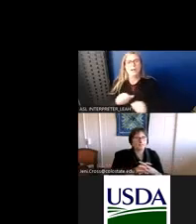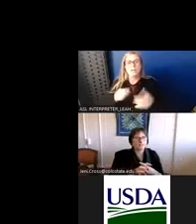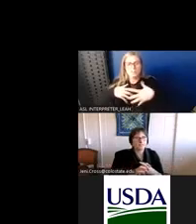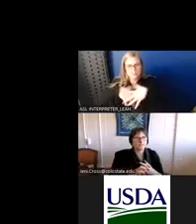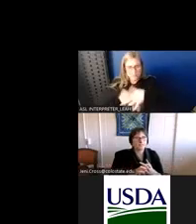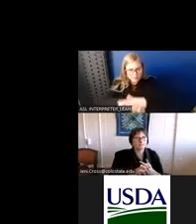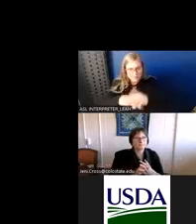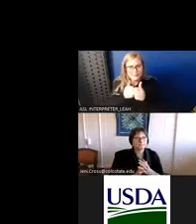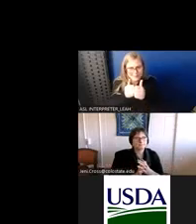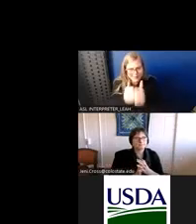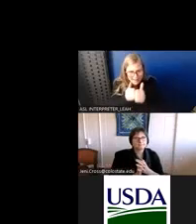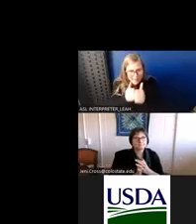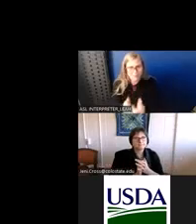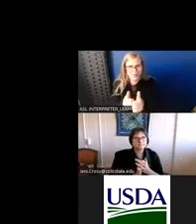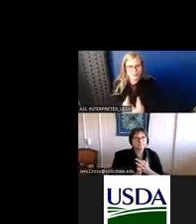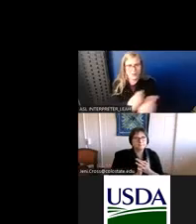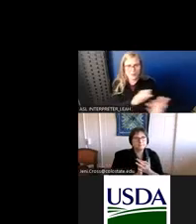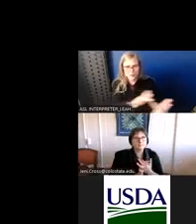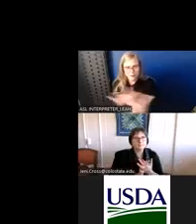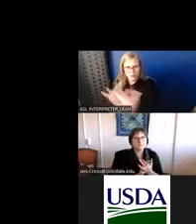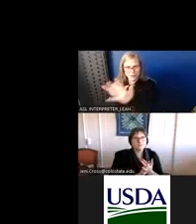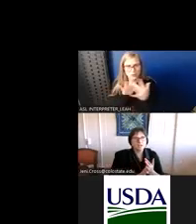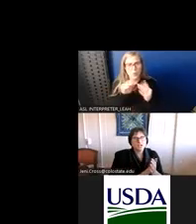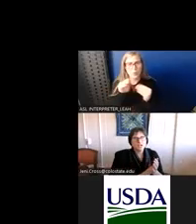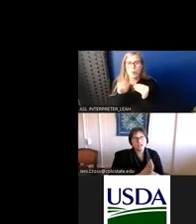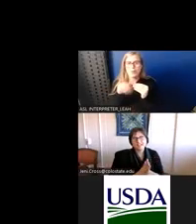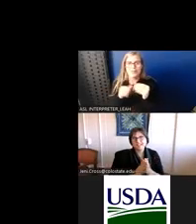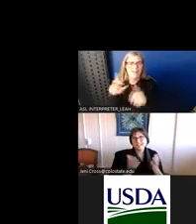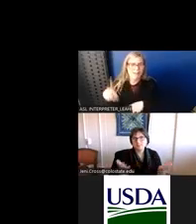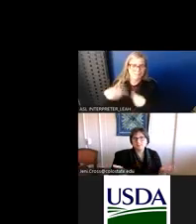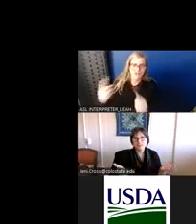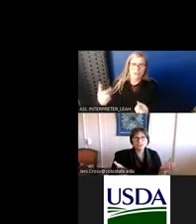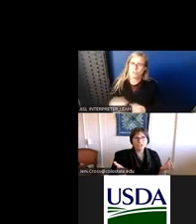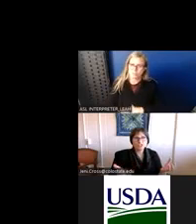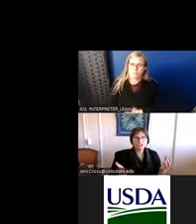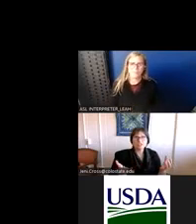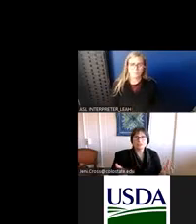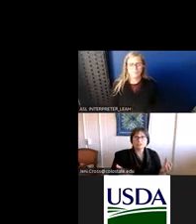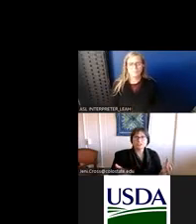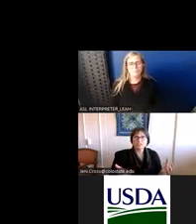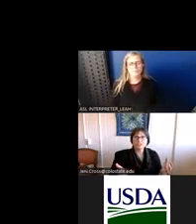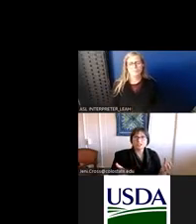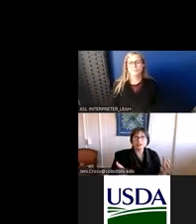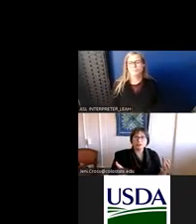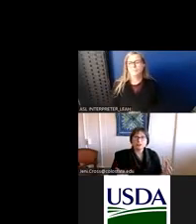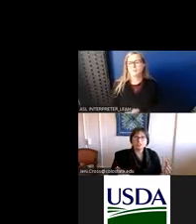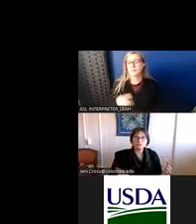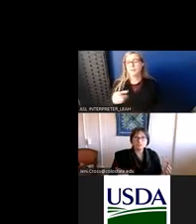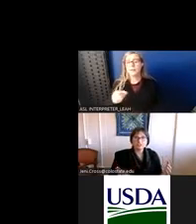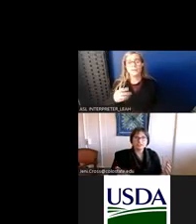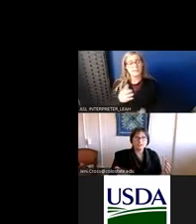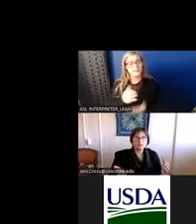Next slide. Some of those changes that we're seeing are really specifically